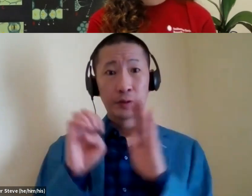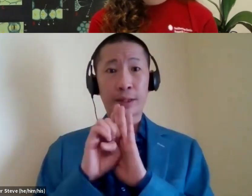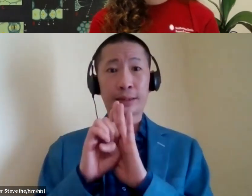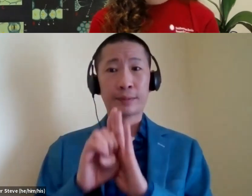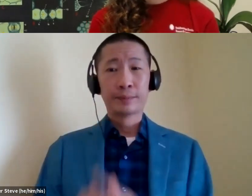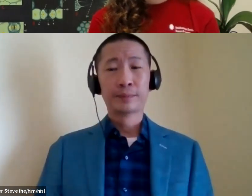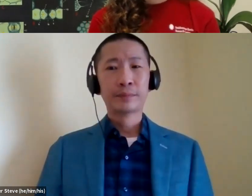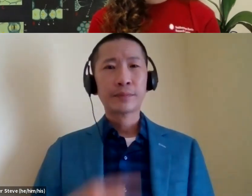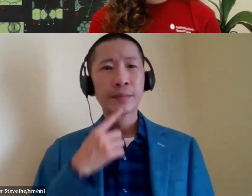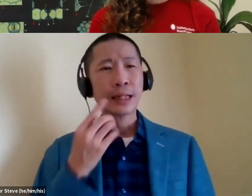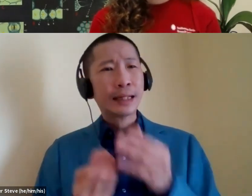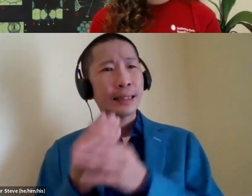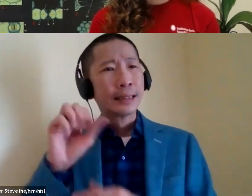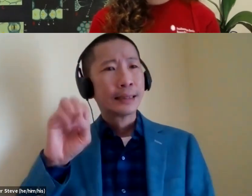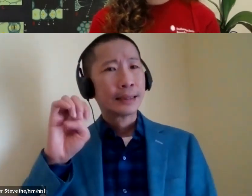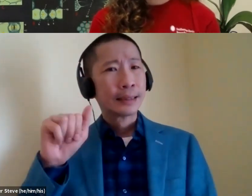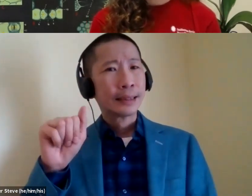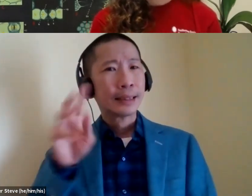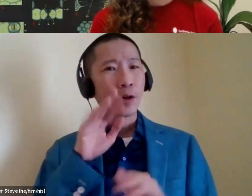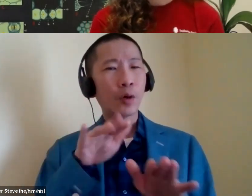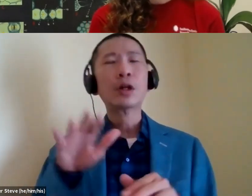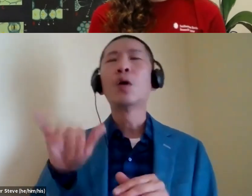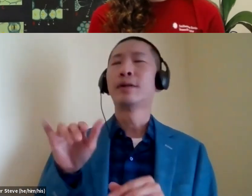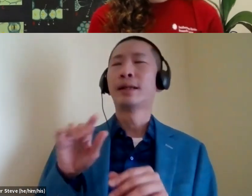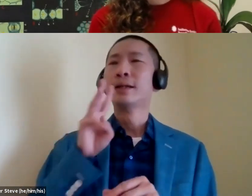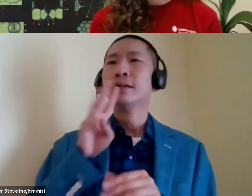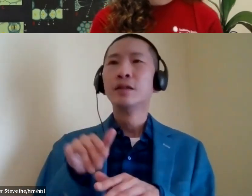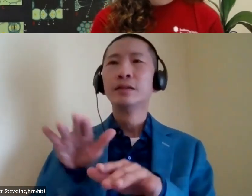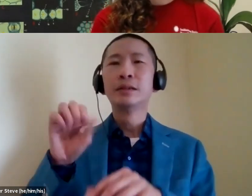Kim Komatsu (she/her): Sorry, did you say sea like the ocean? Johanna (she/her) - AACPL: The ocean yeah like plants that live in the ocean or live in the water.